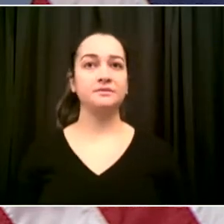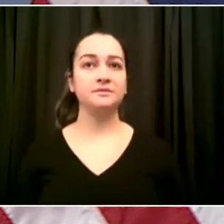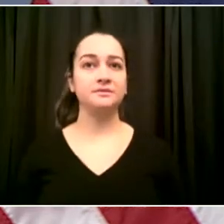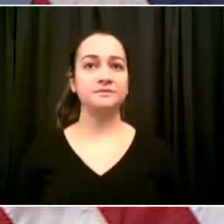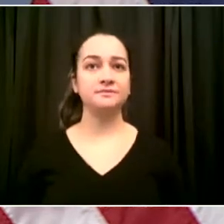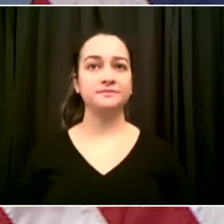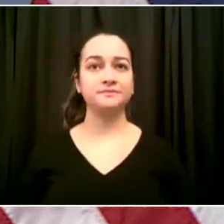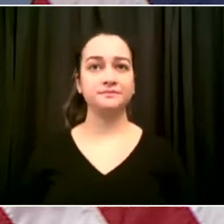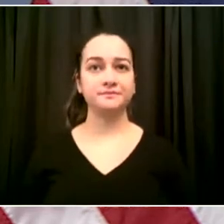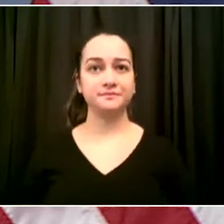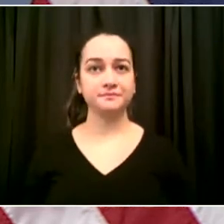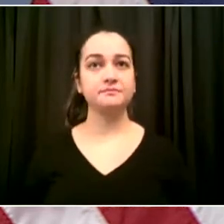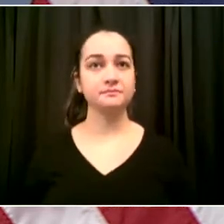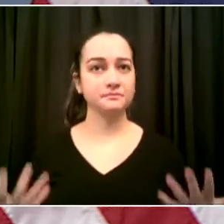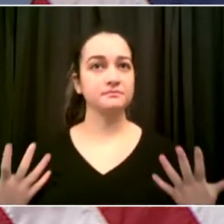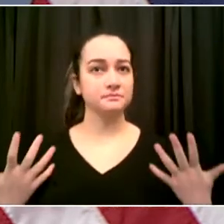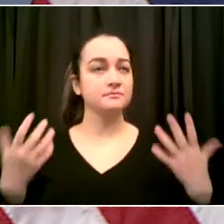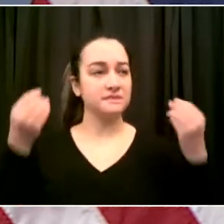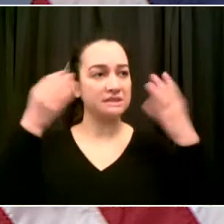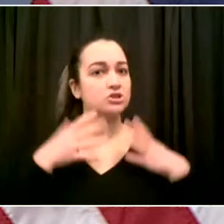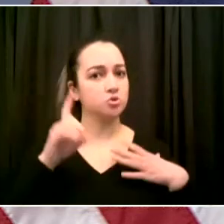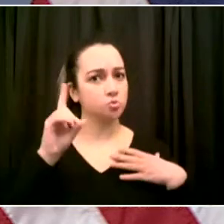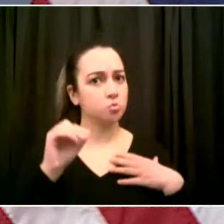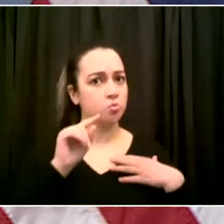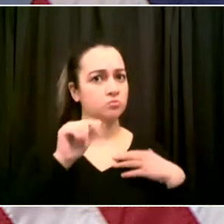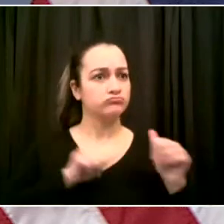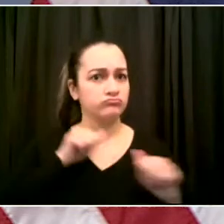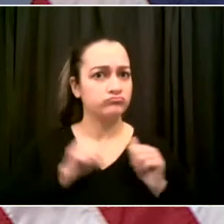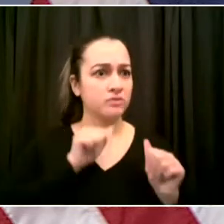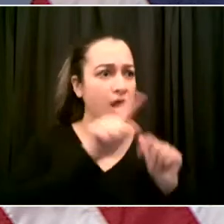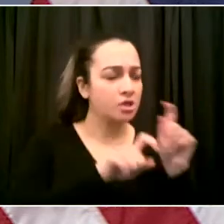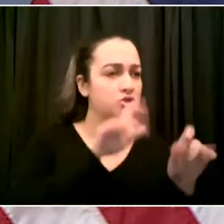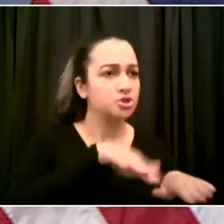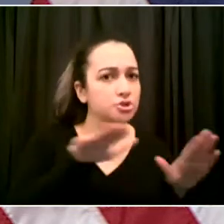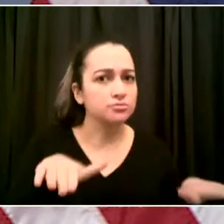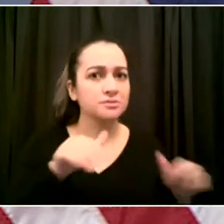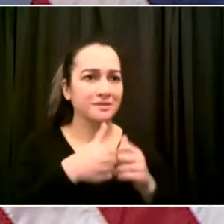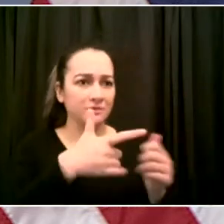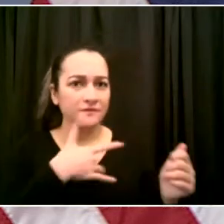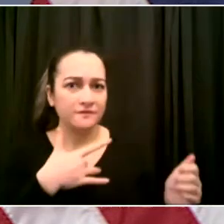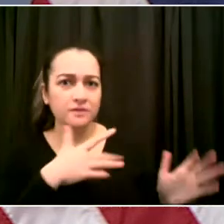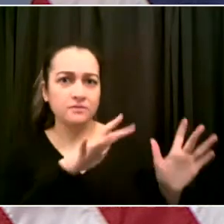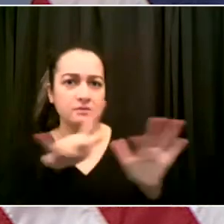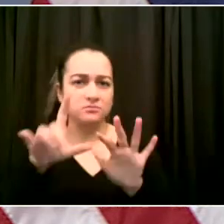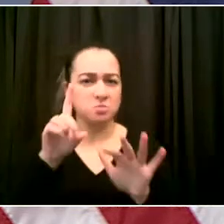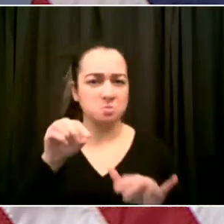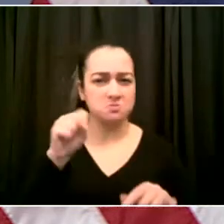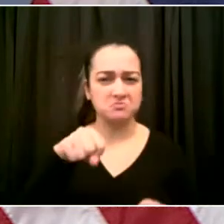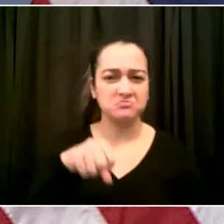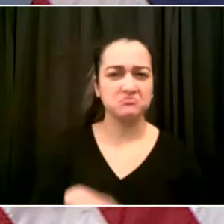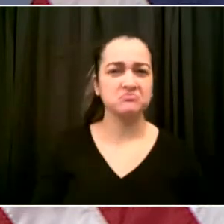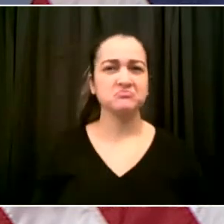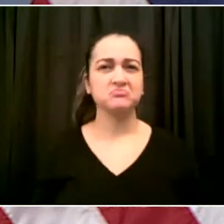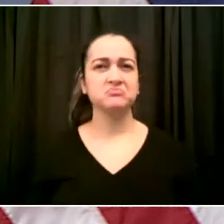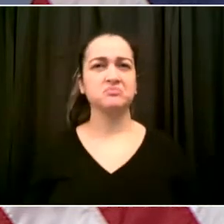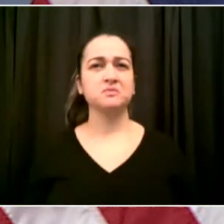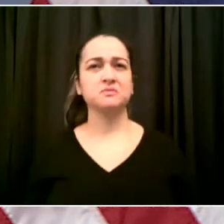HOW ARE THEY FEELING. THE MAYOR AND I